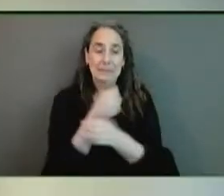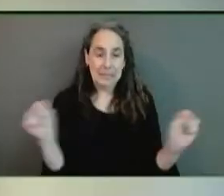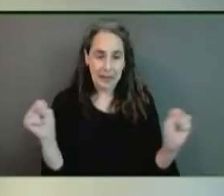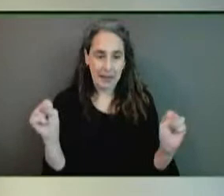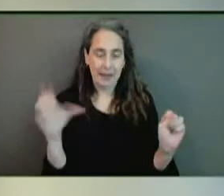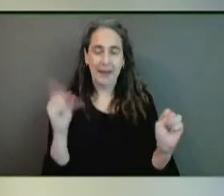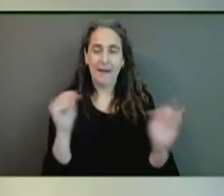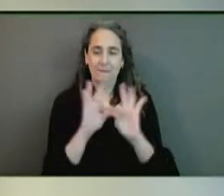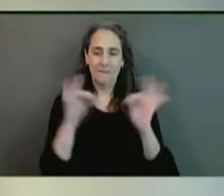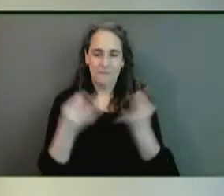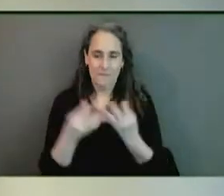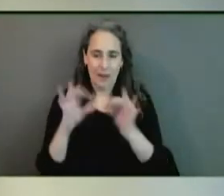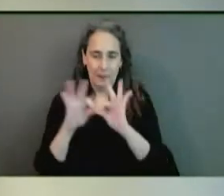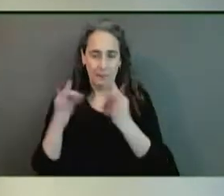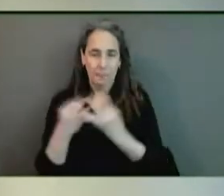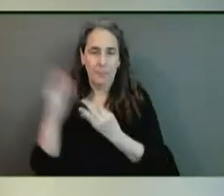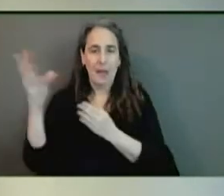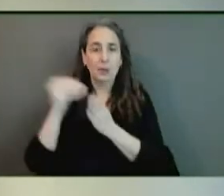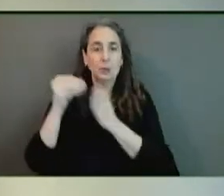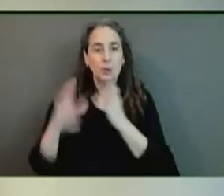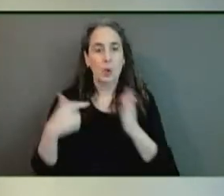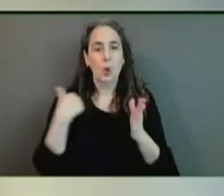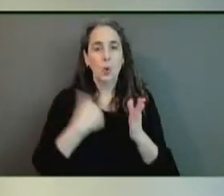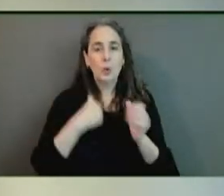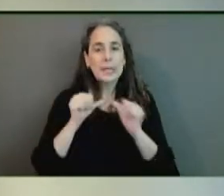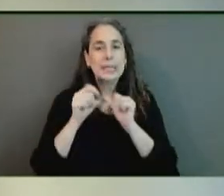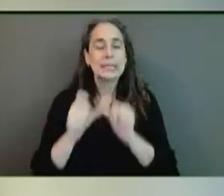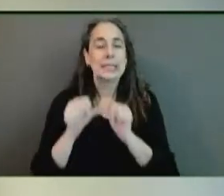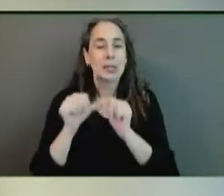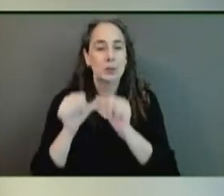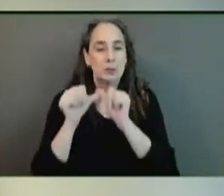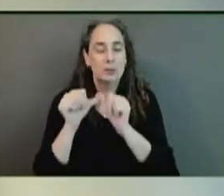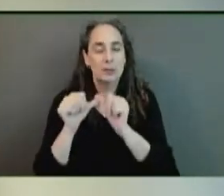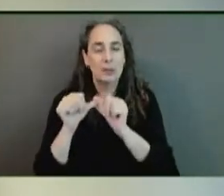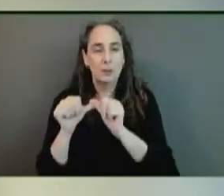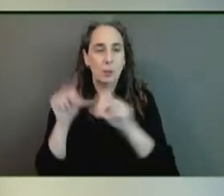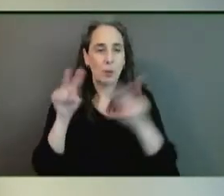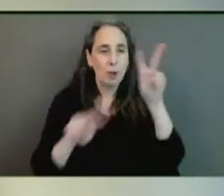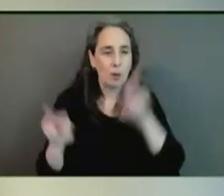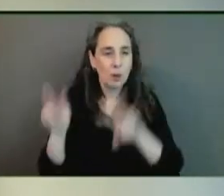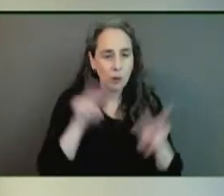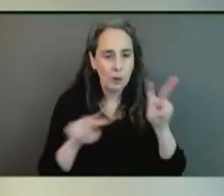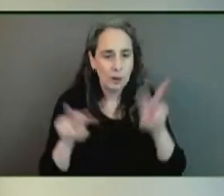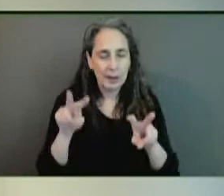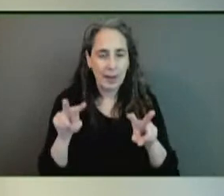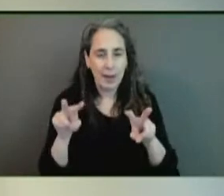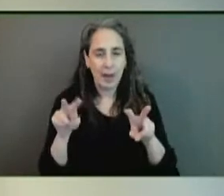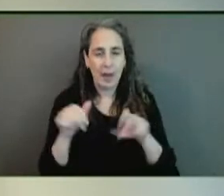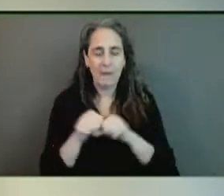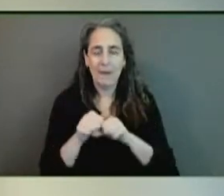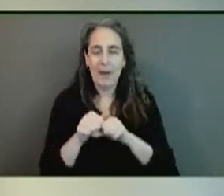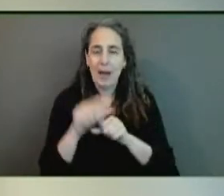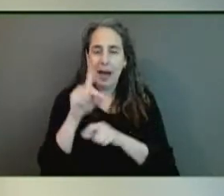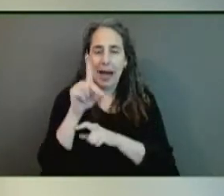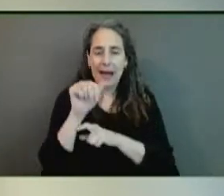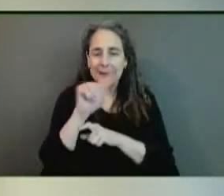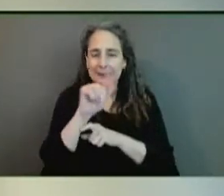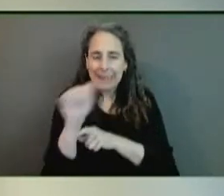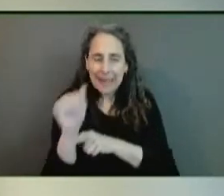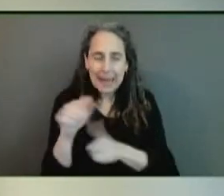Montgomery County public School system safe and it's families and it's student is that we